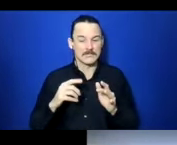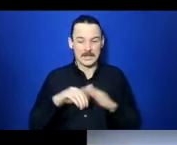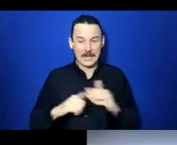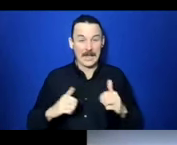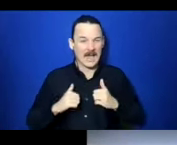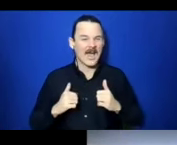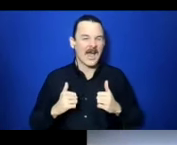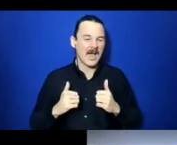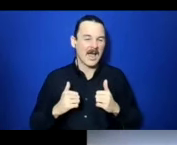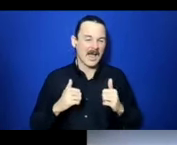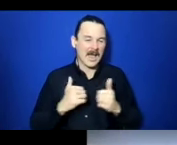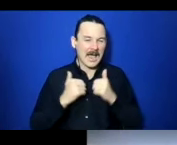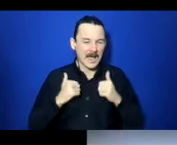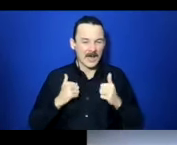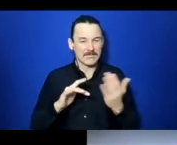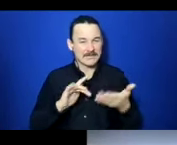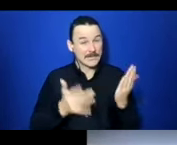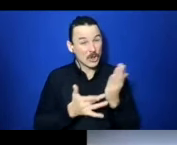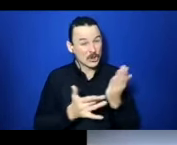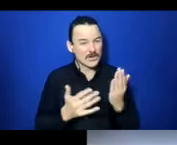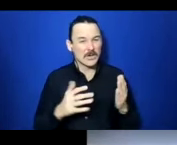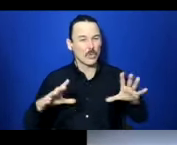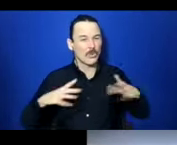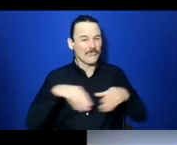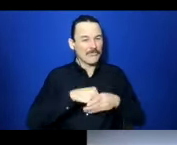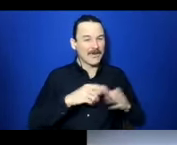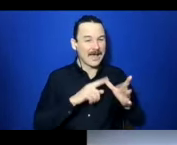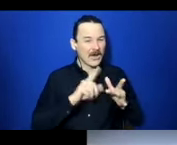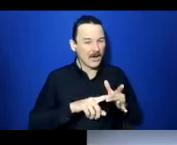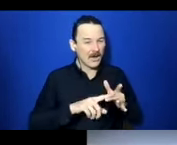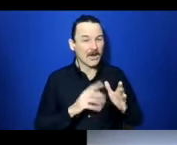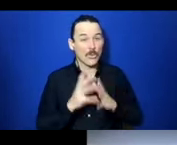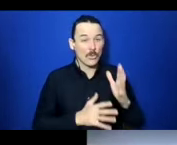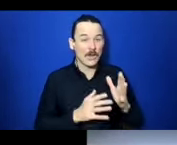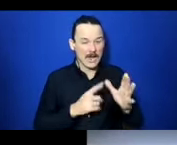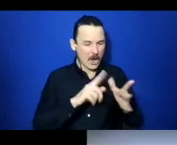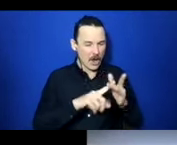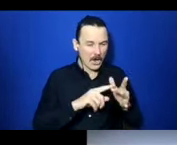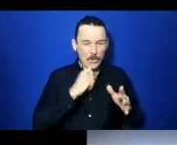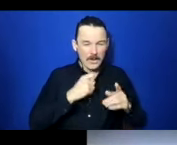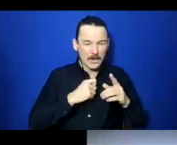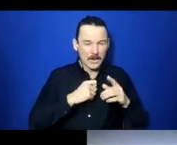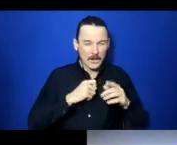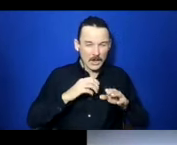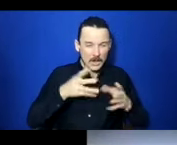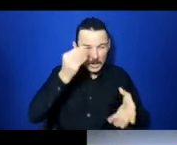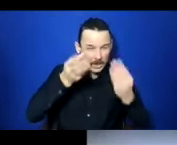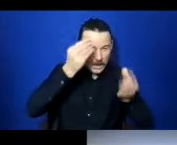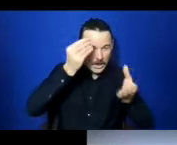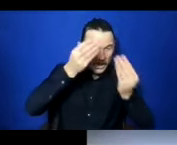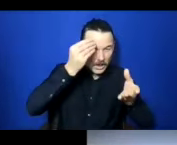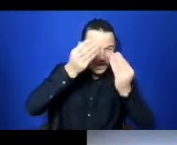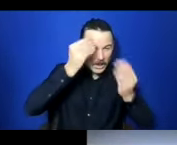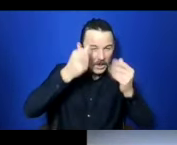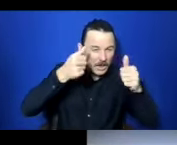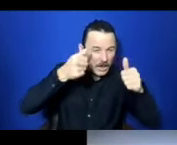conform to the user whereas in other assistive tech the user always has to conform to the tech